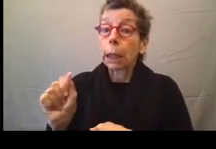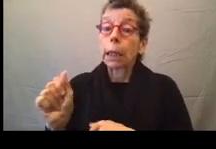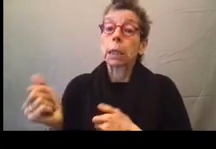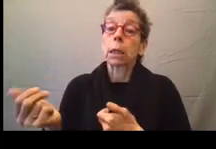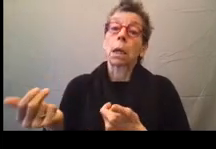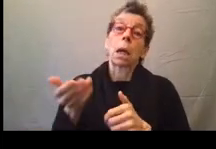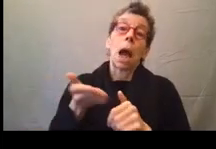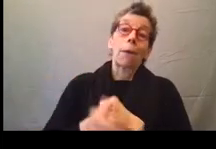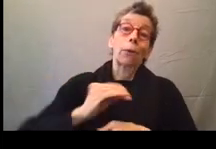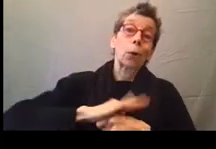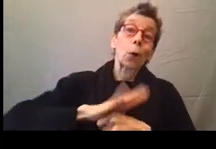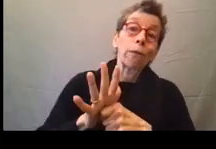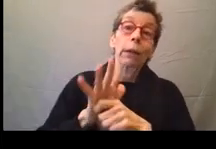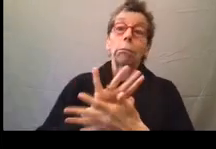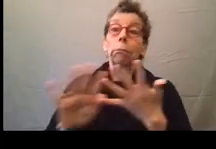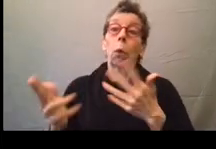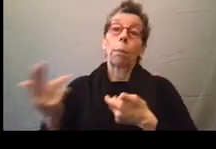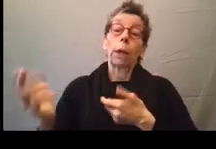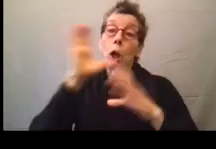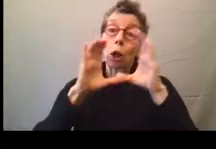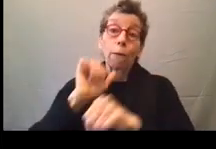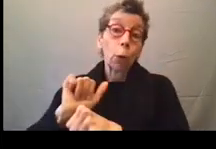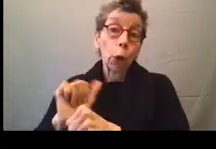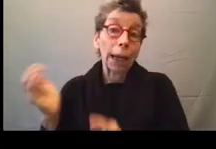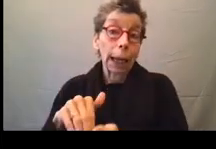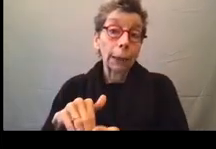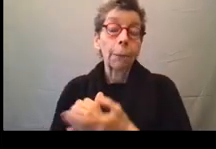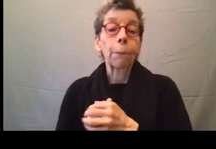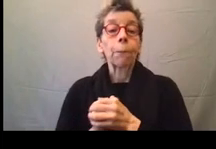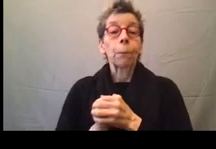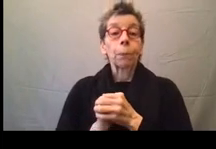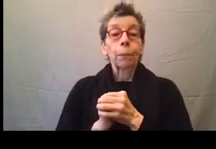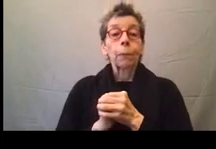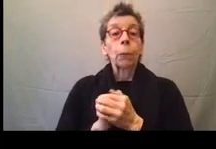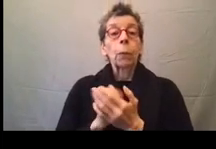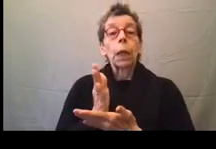on their resumes who never experienced navigating that before who may be experiencing disability